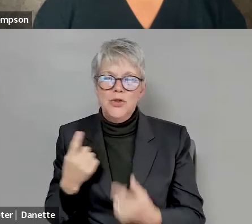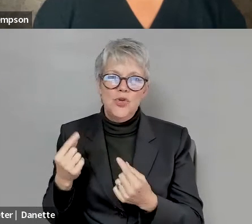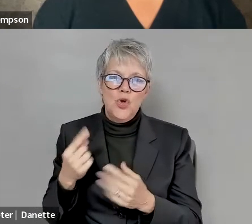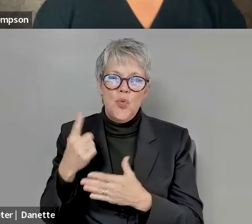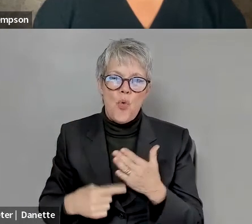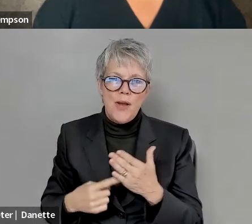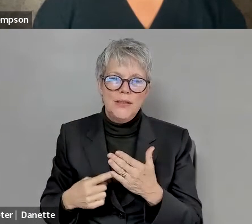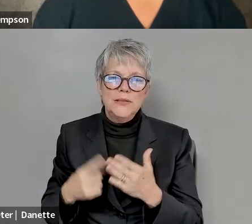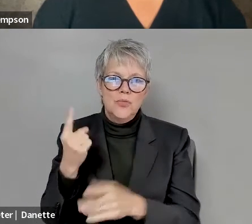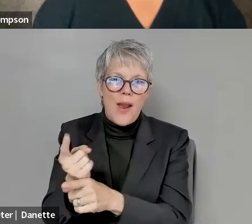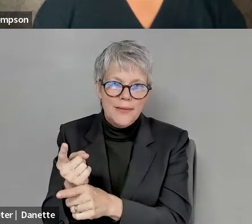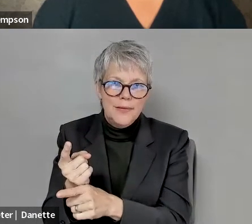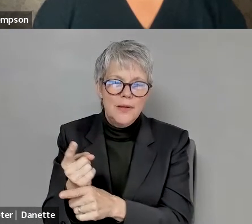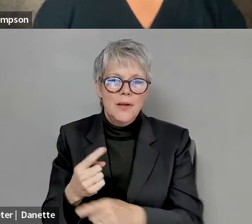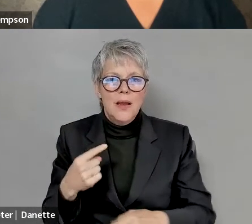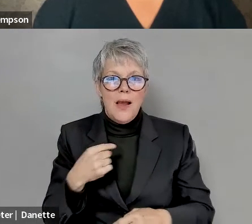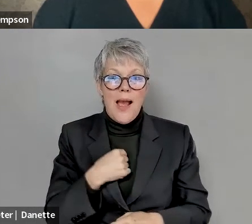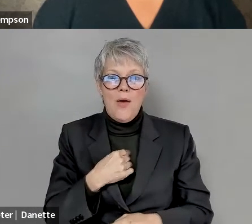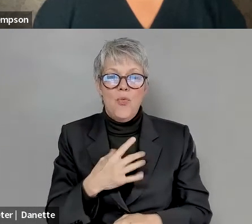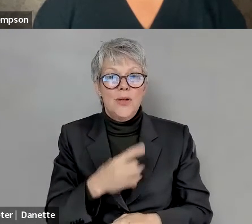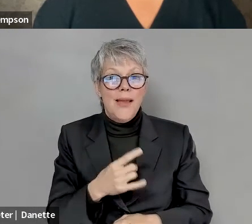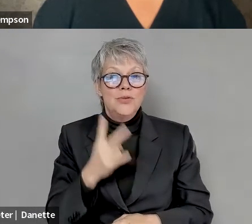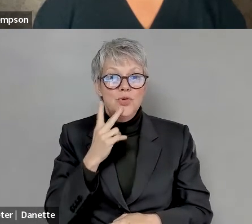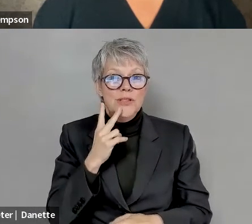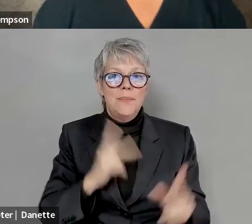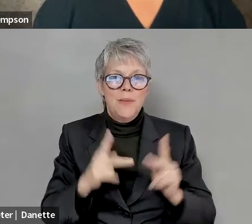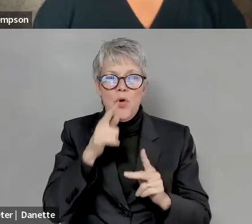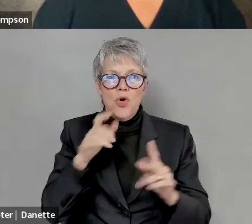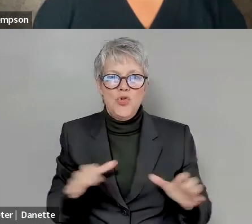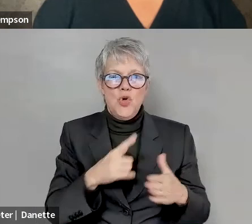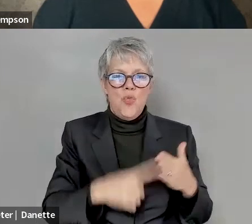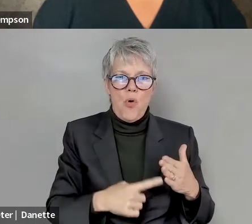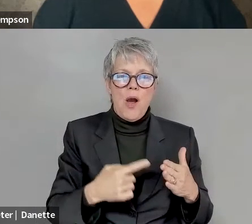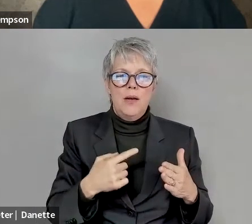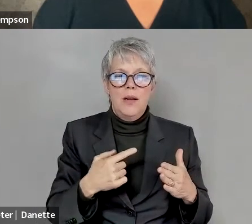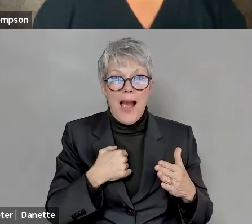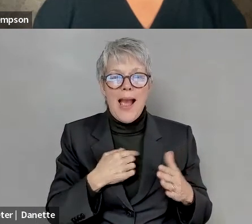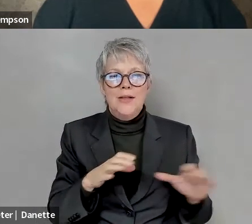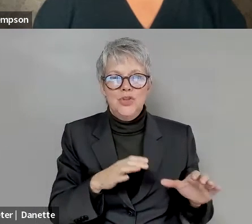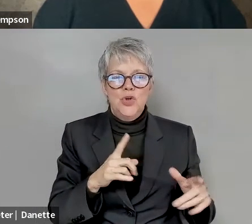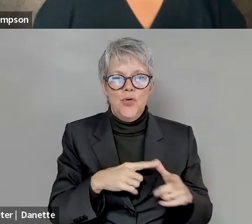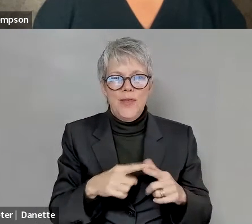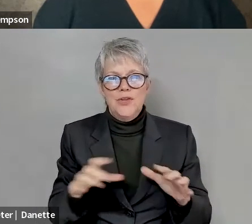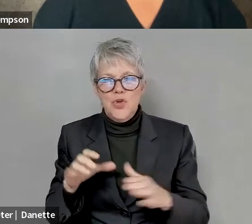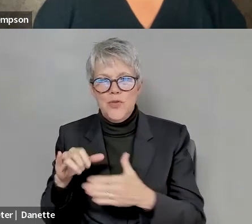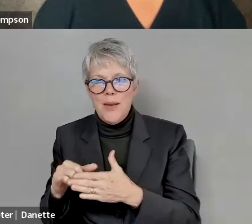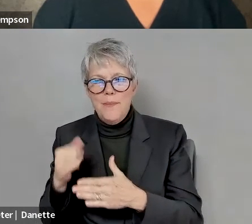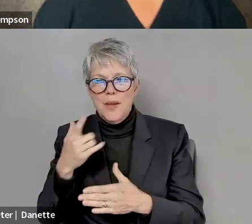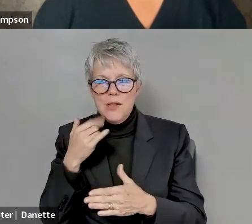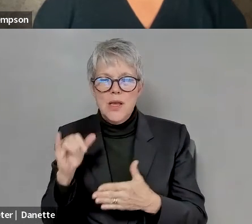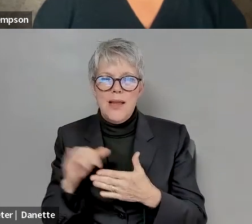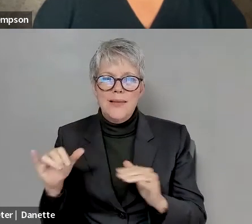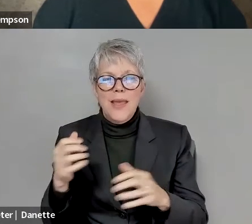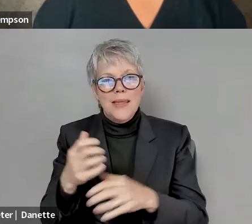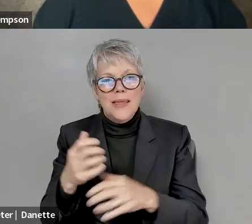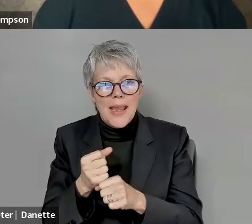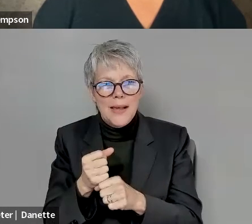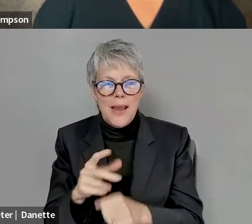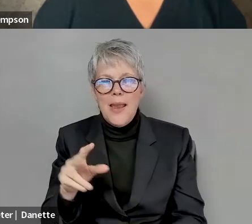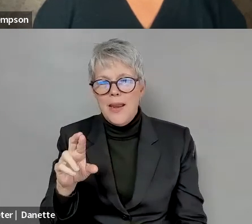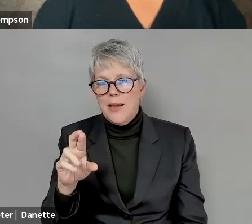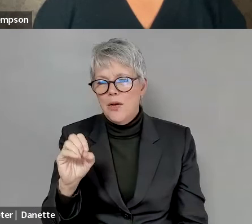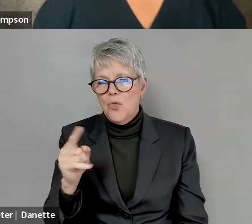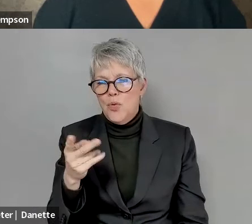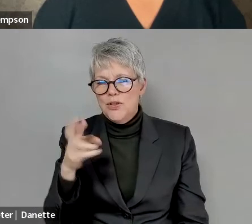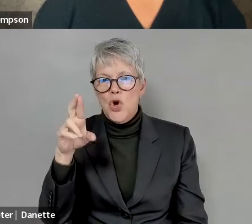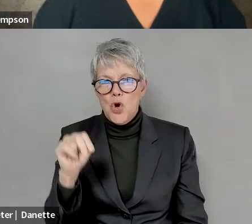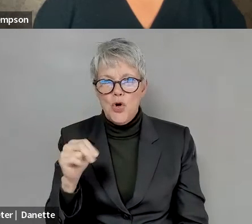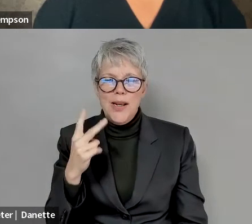Michael Smith: and I I just would like to see people who do what I do and feel that way to fill a like. They're getting a return, and, like other people, see how they struggle as well.